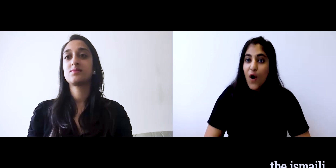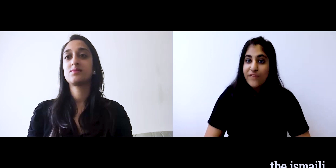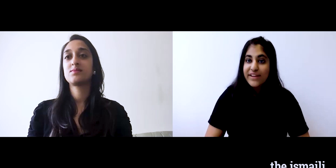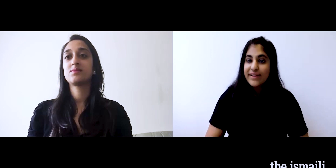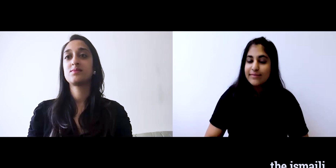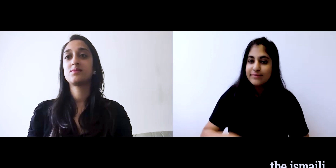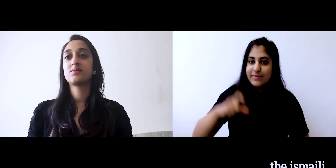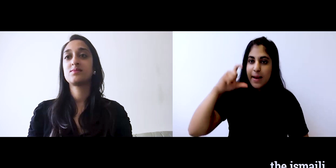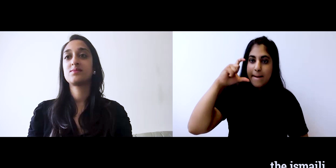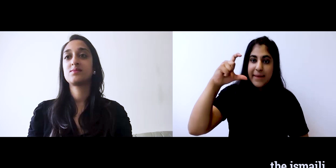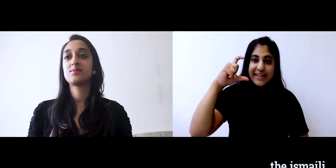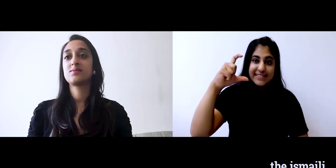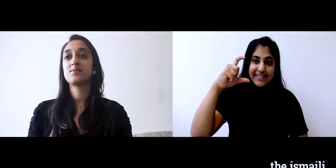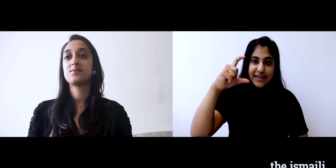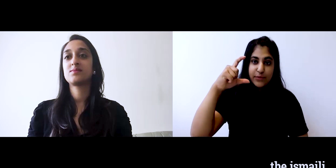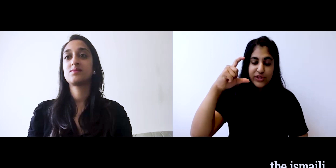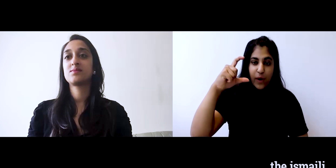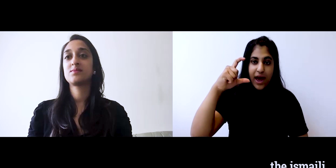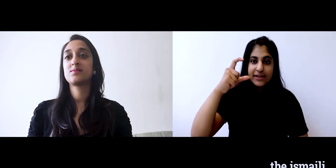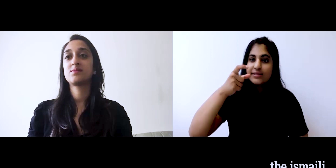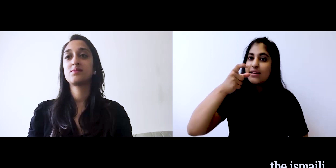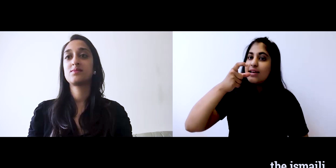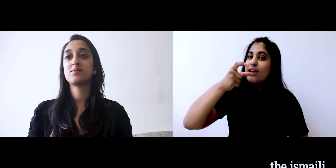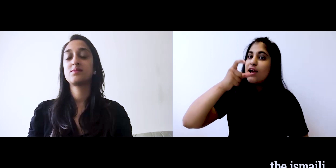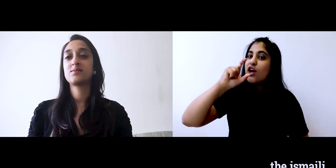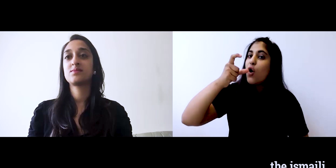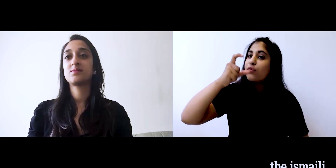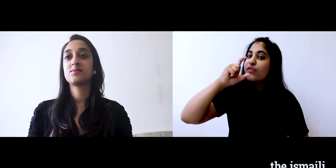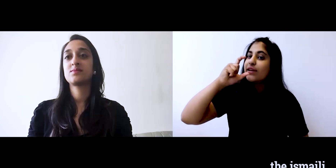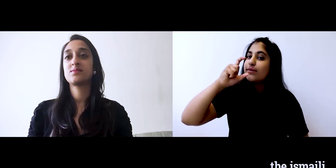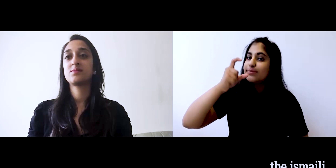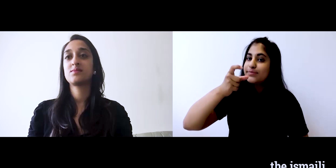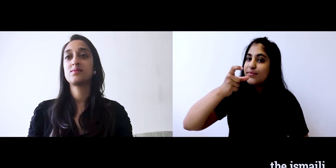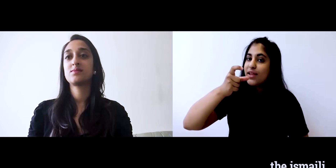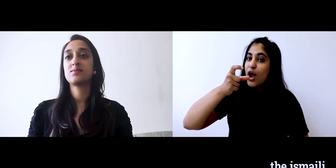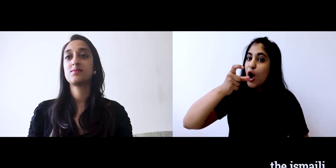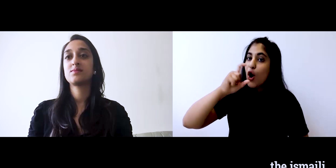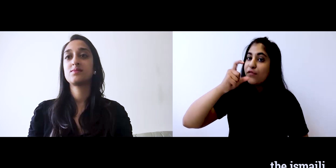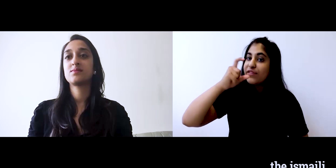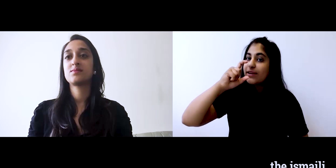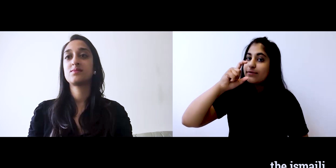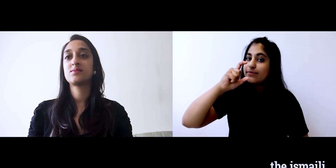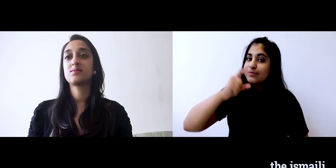Coffee Make a C with your hand, coffee. Coffee